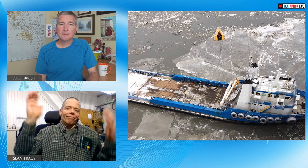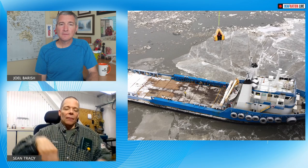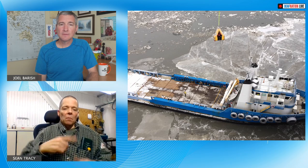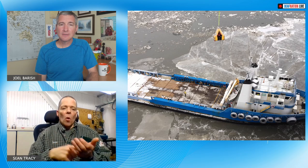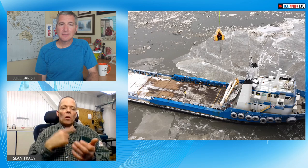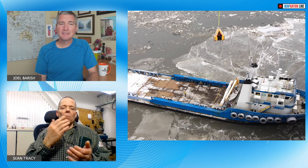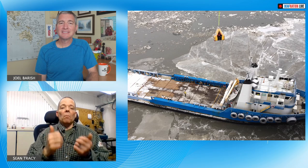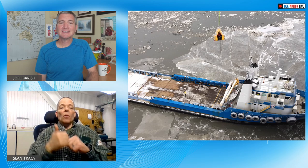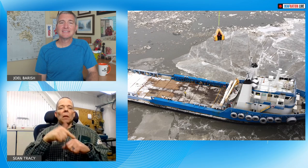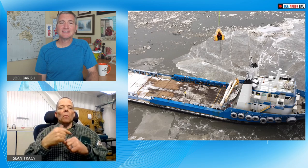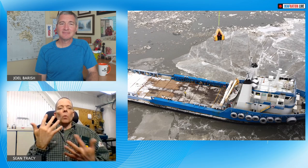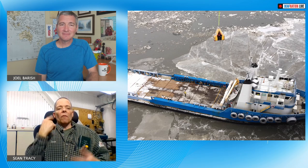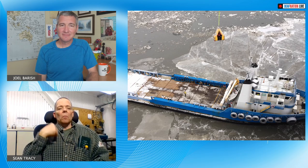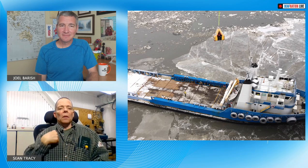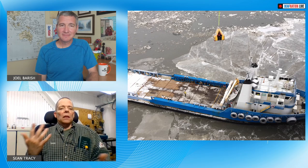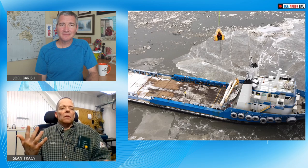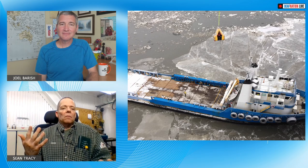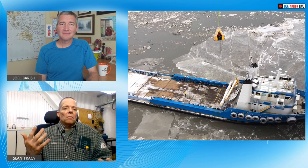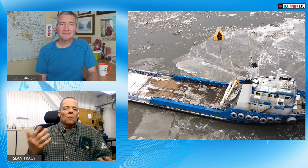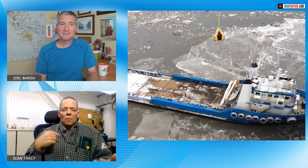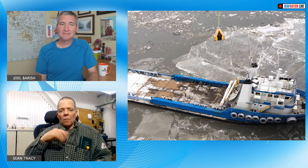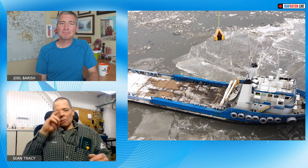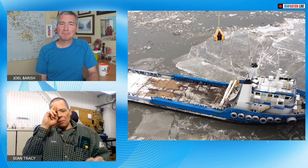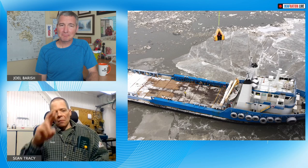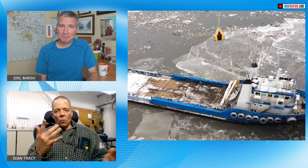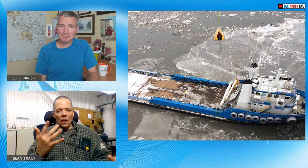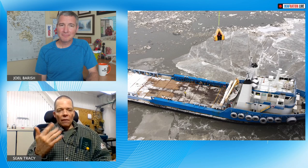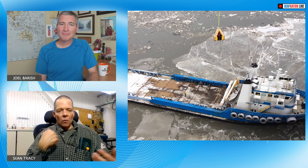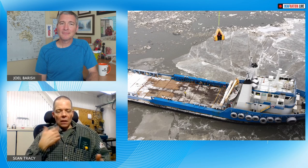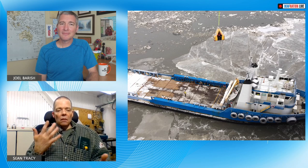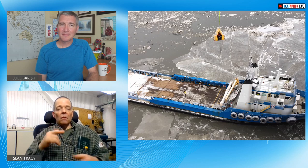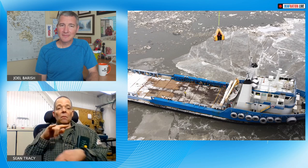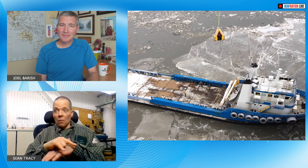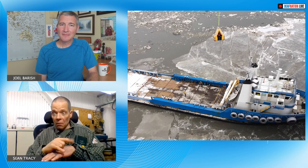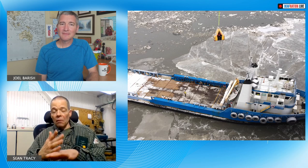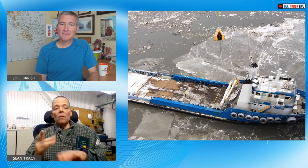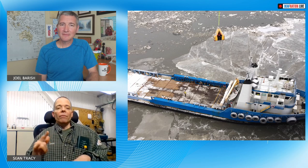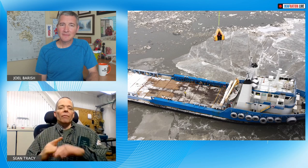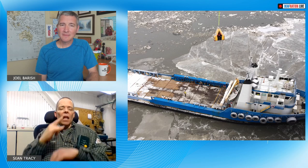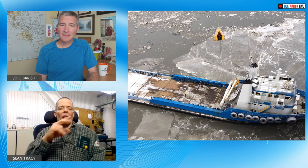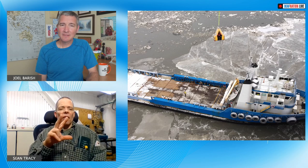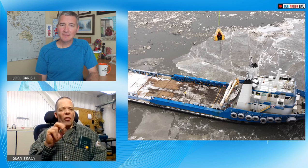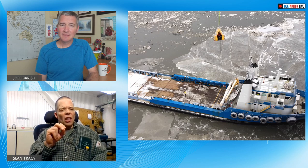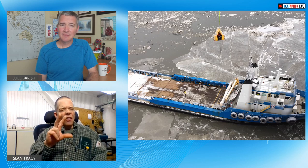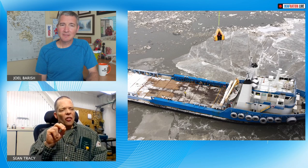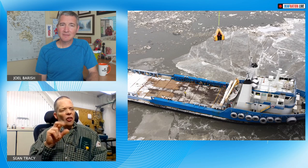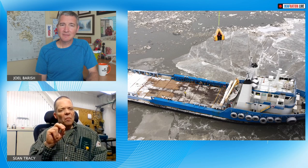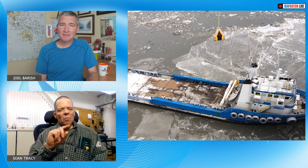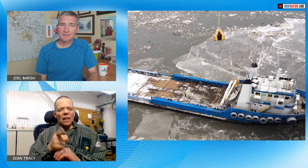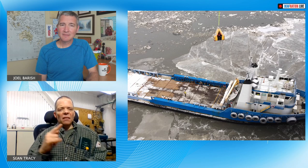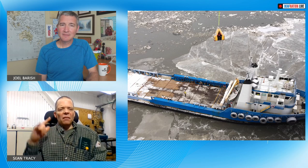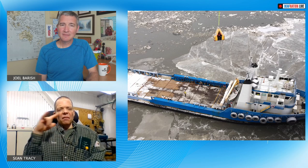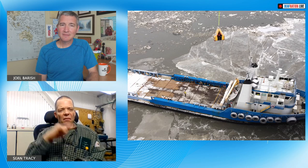But most of the time, they're waiting for me. They respect my time and usually wait for me. That flight is about 30 minutes to Anchorage.